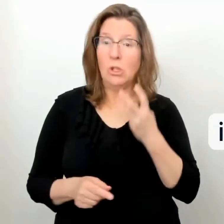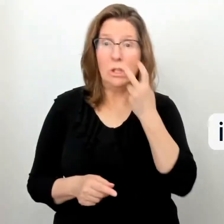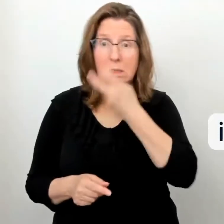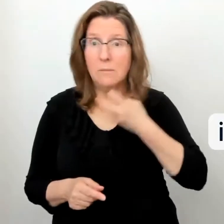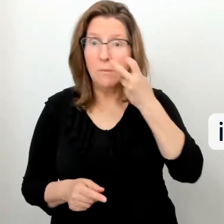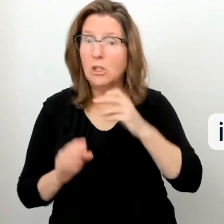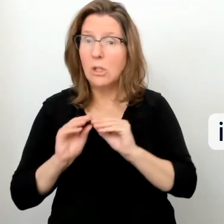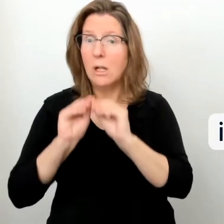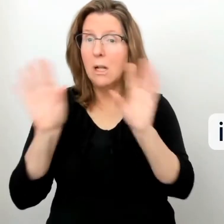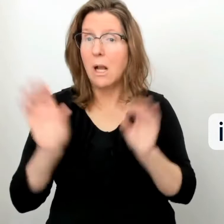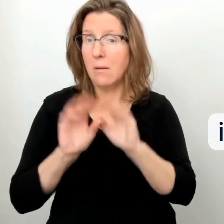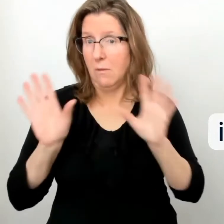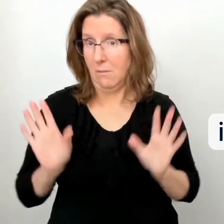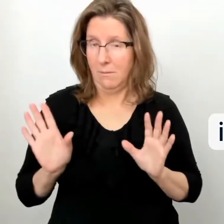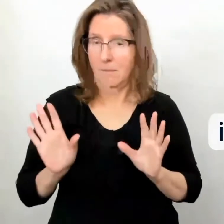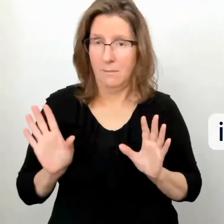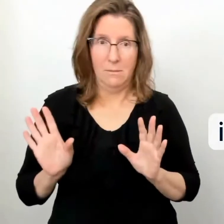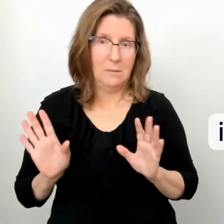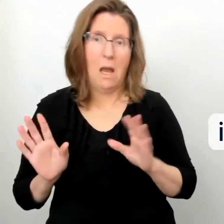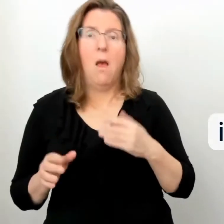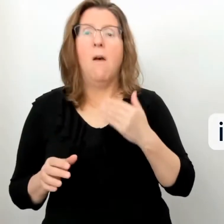Speech recognition software has its limitations.